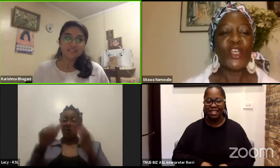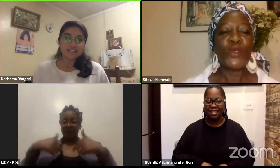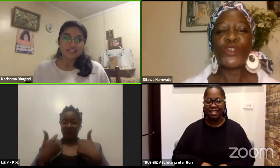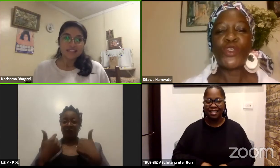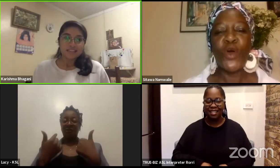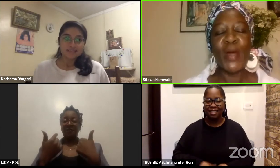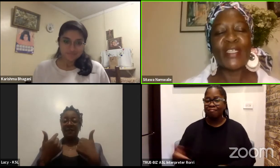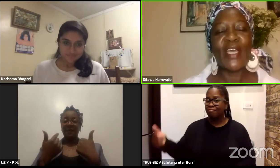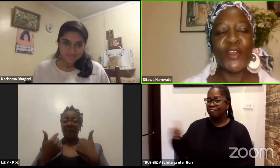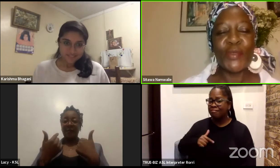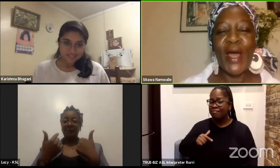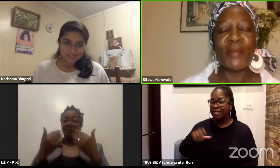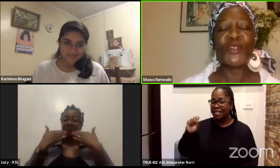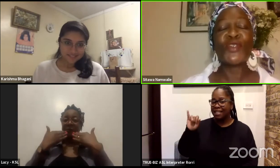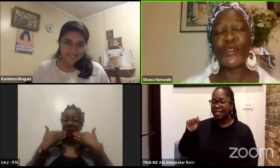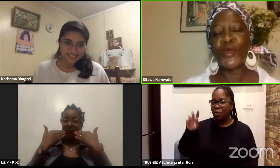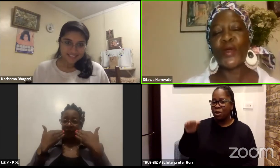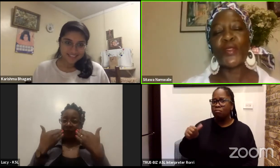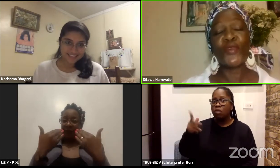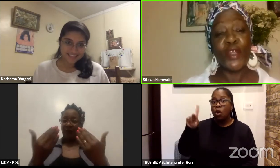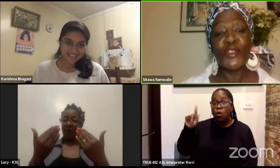Thank you so much Karishma, I'm so, so thrilled